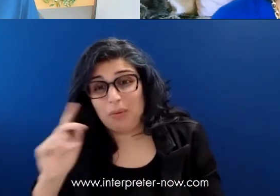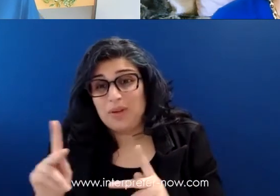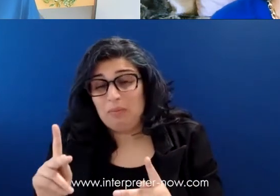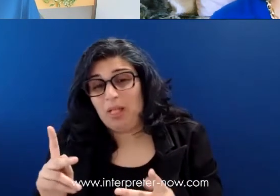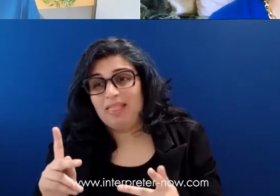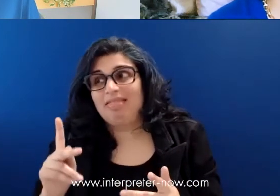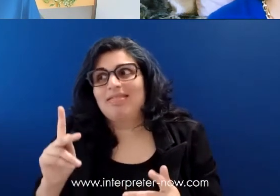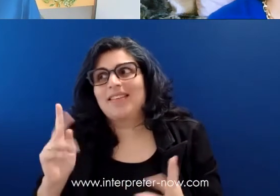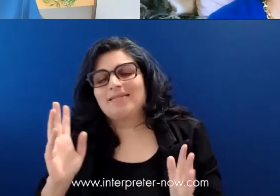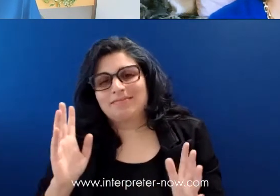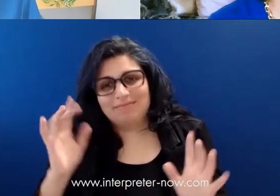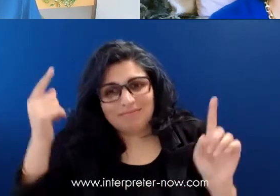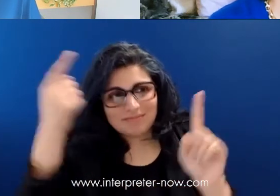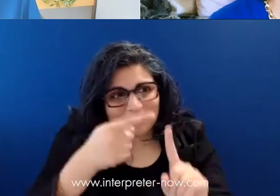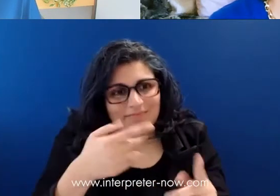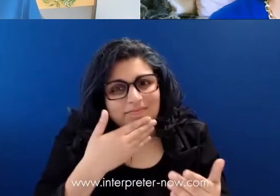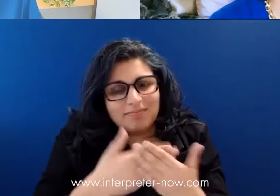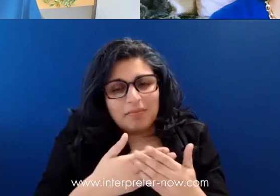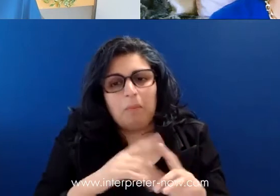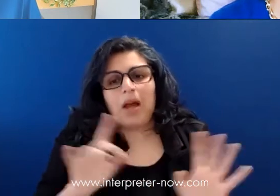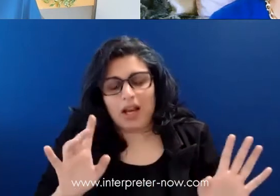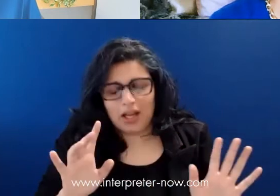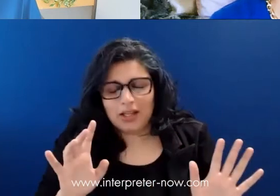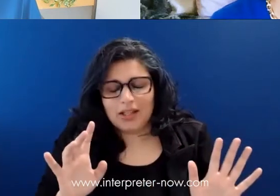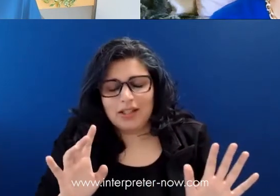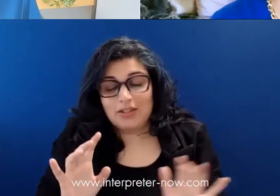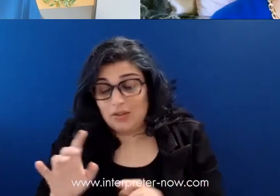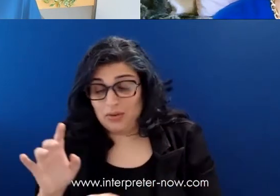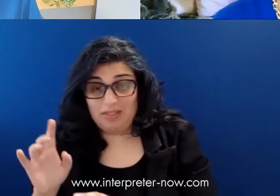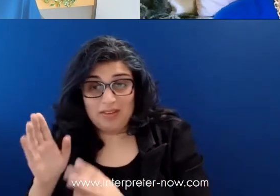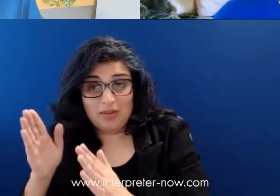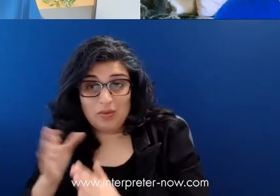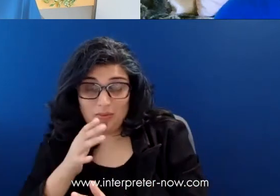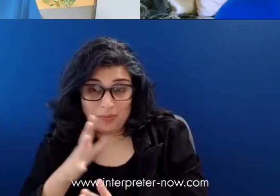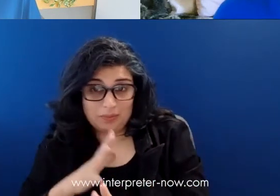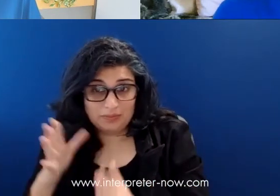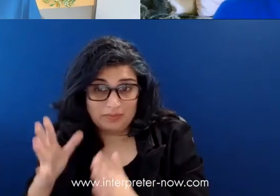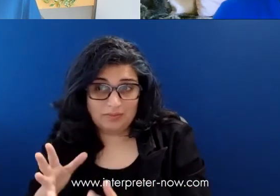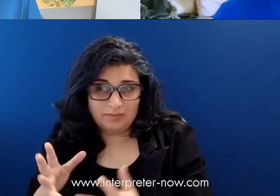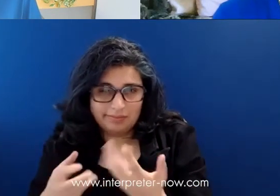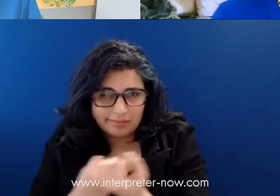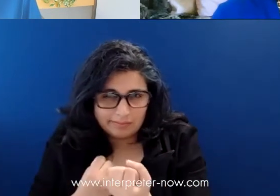Dr. Silk created a way of helping people understand when they need to step back and create room